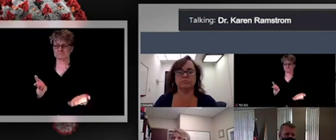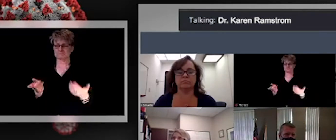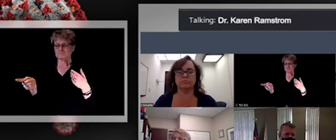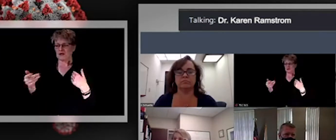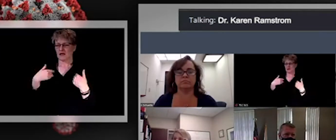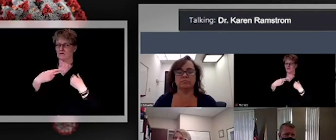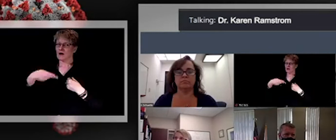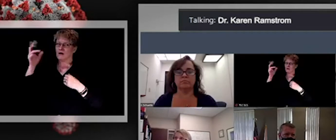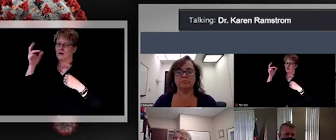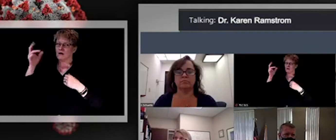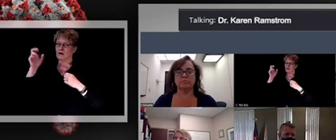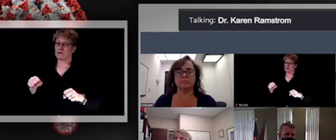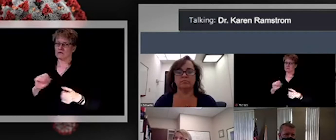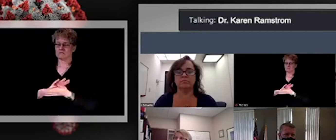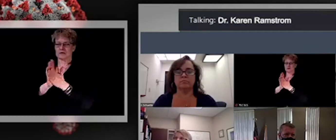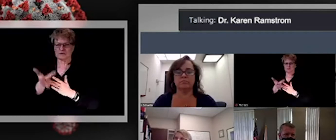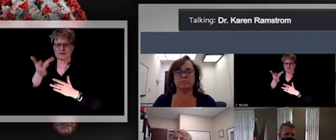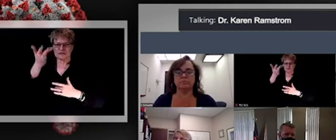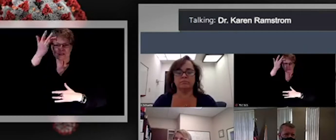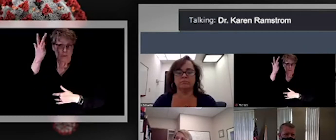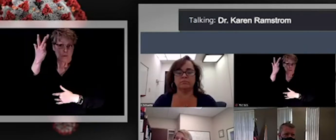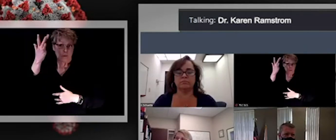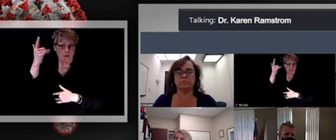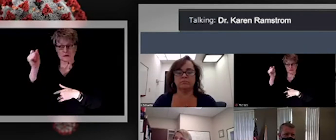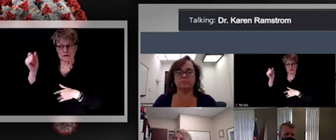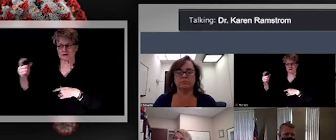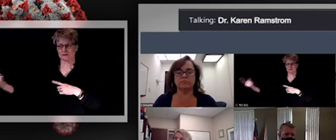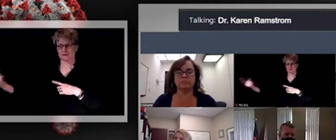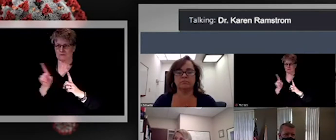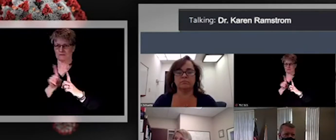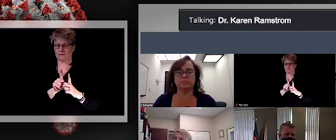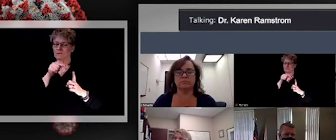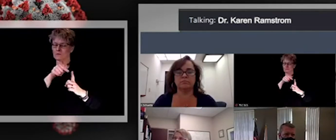around somebody who's been confirmed, even if their test is negative and it sounds pretty